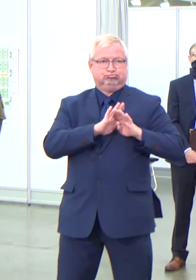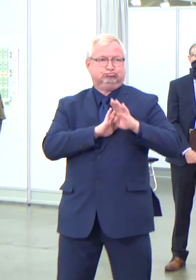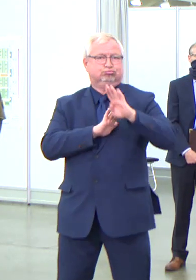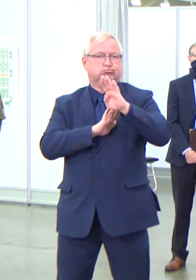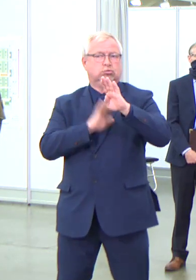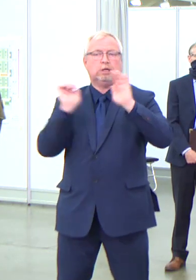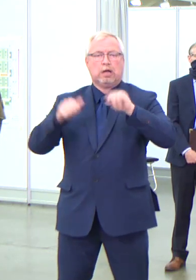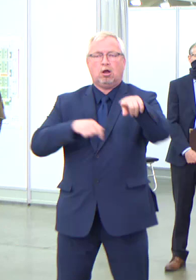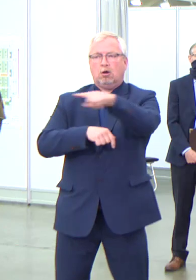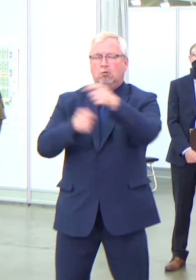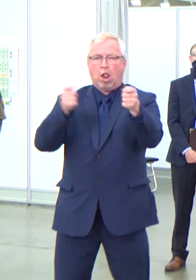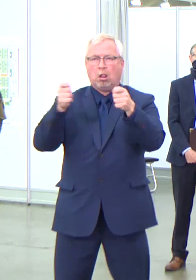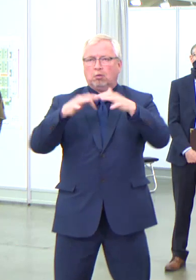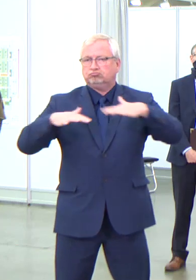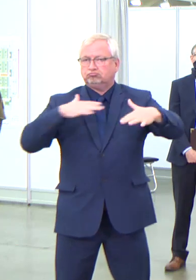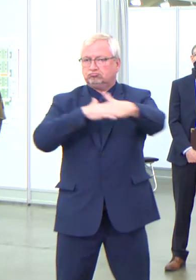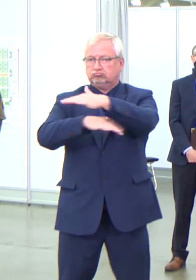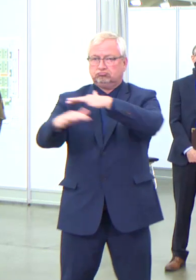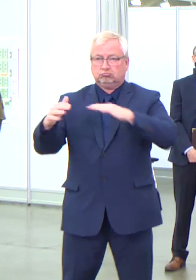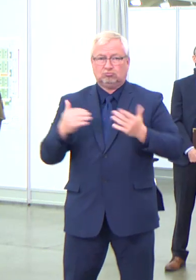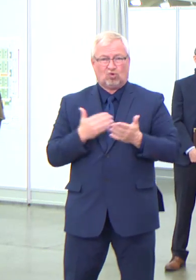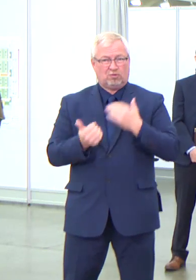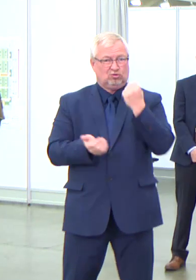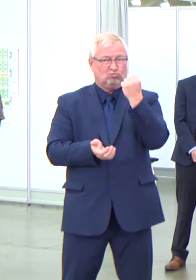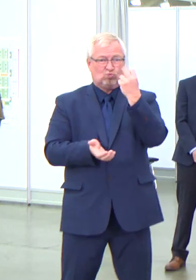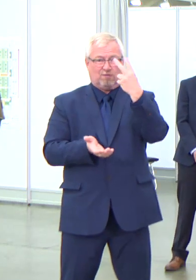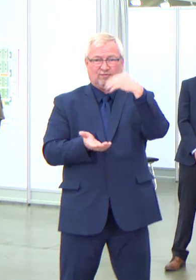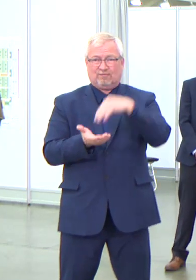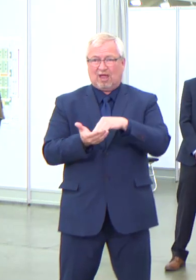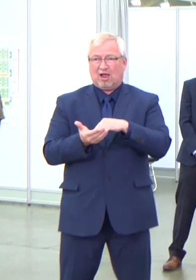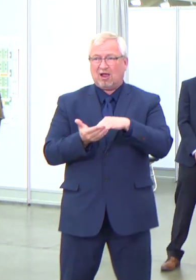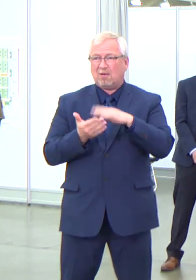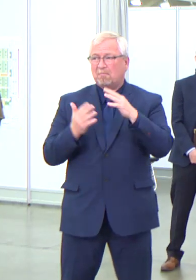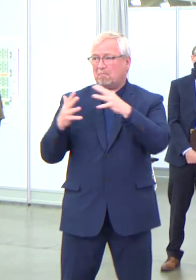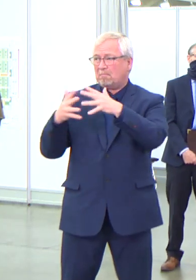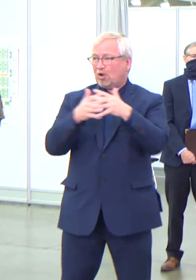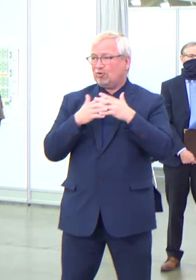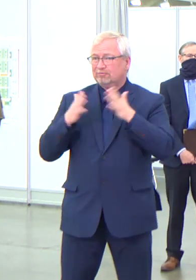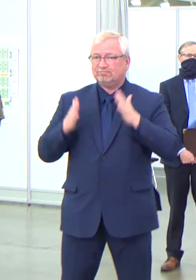. Nearly 12,000 Americans have died from the coronavirus